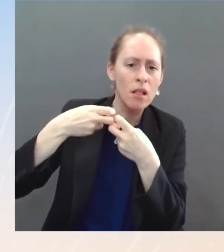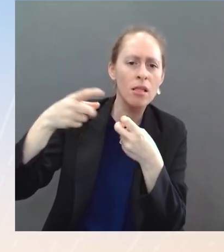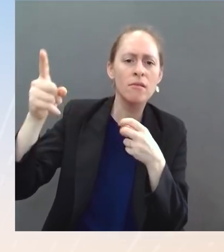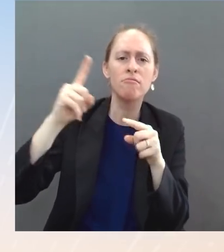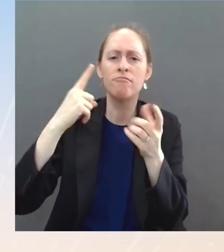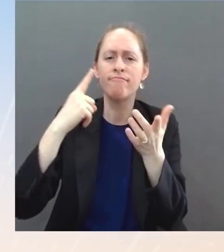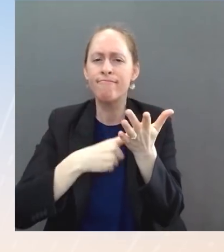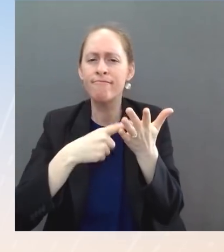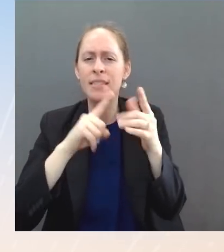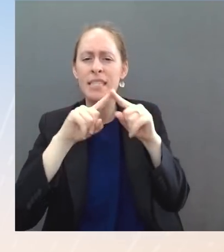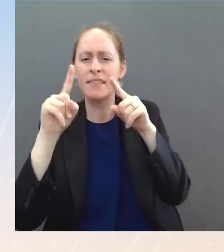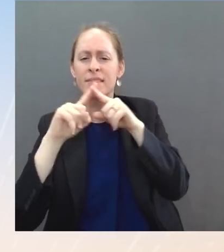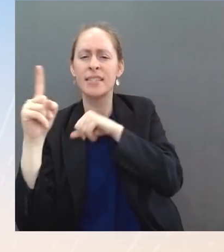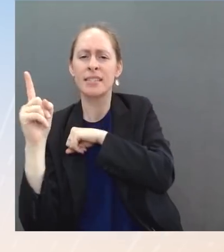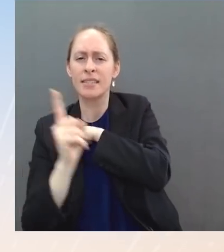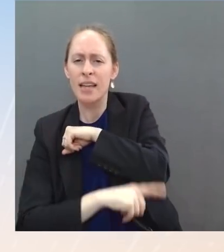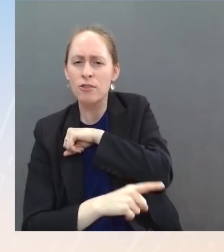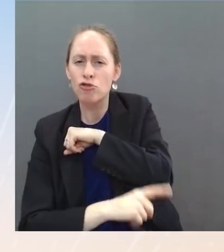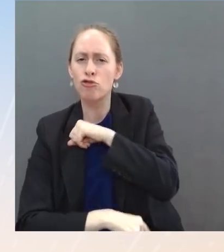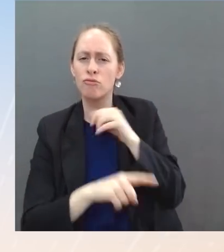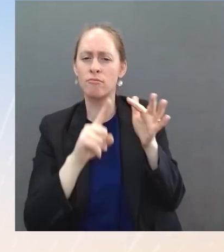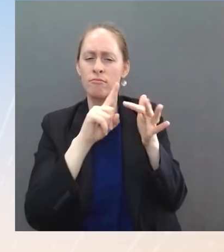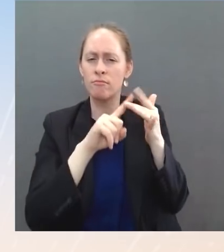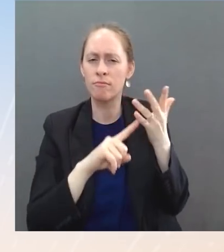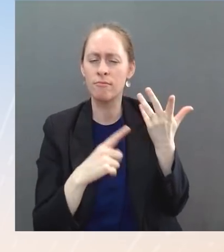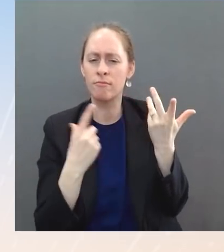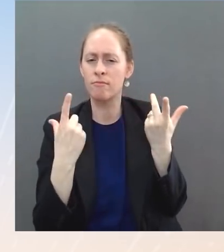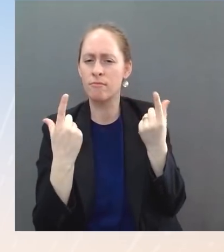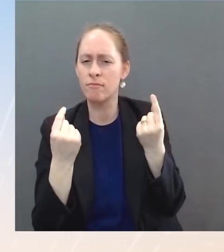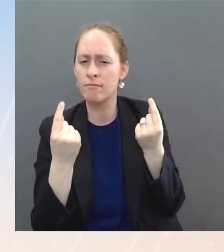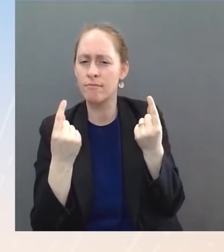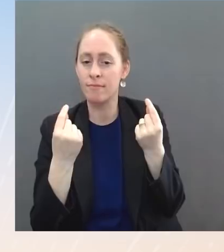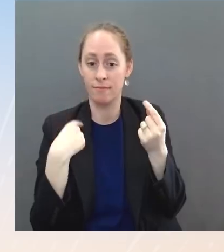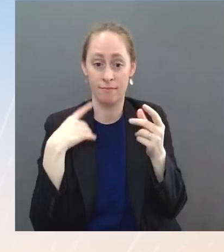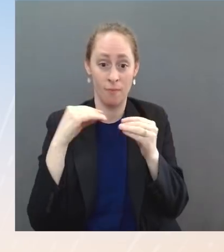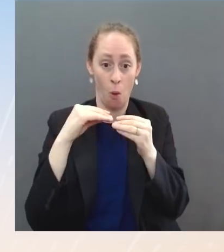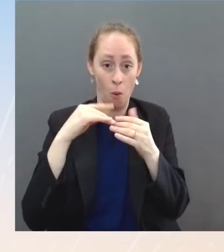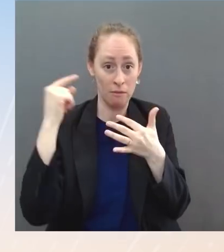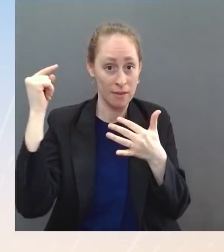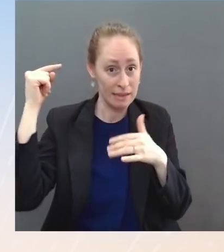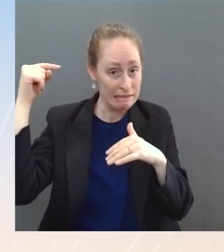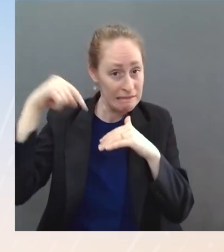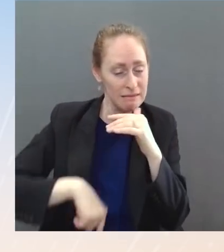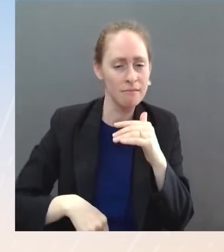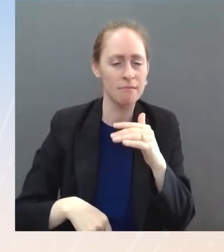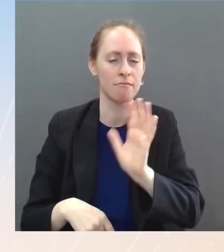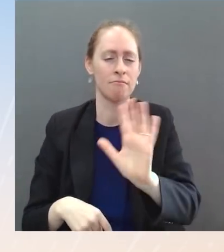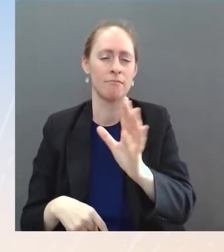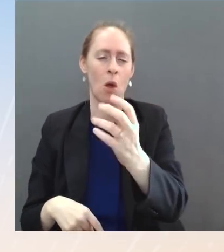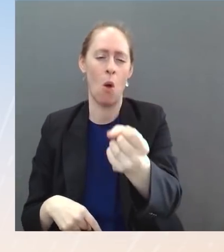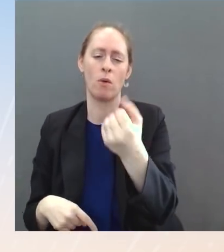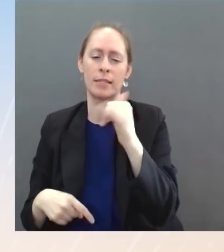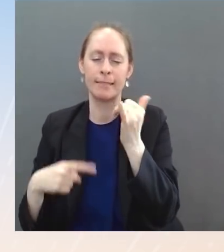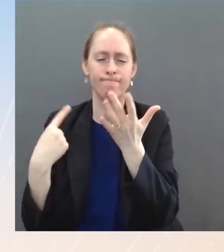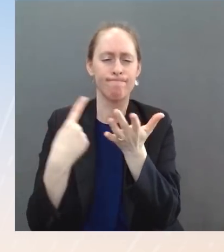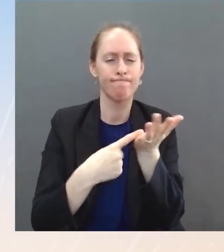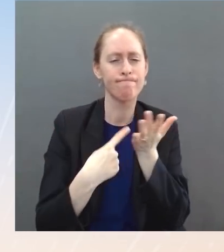I'm not going to negotiate that out at this podium. We want to make sure that we're able to pull together a consensus along with the rest of the European Union. The Press: Jake, the Kremlin